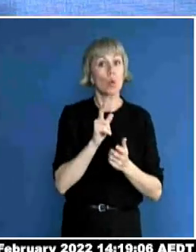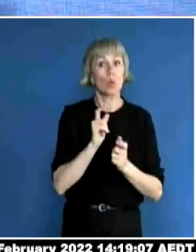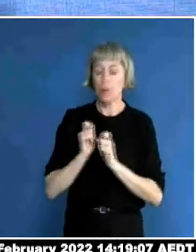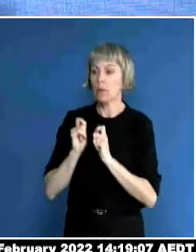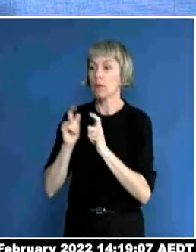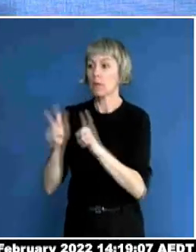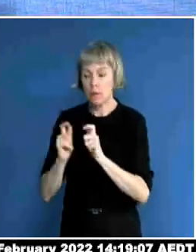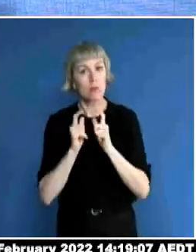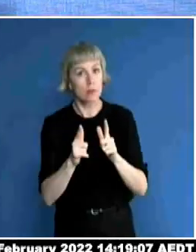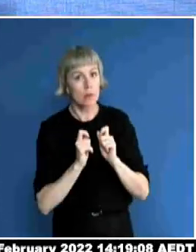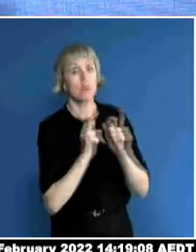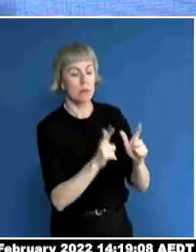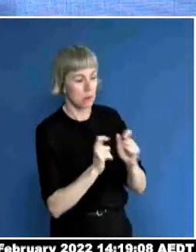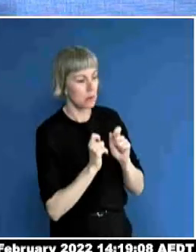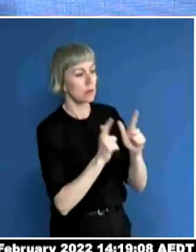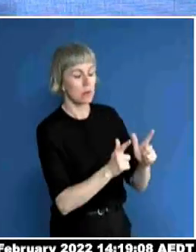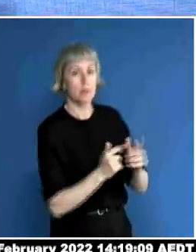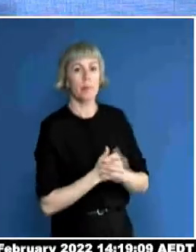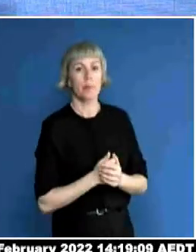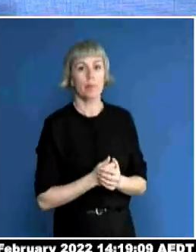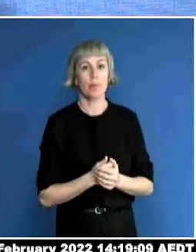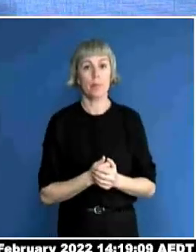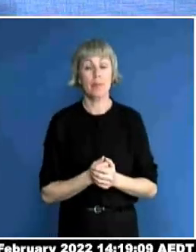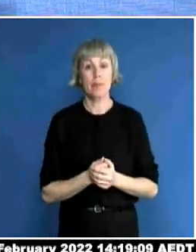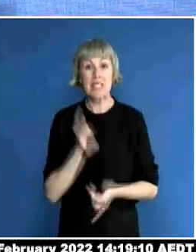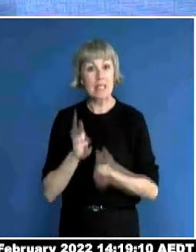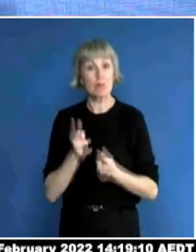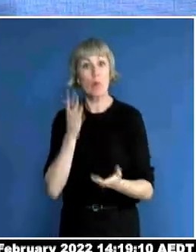when you went to them, you were concerned about the safety of the set-ups.